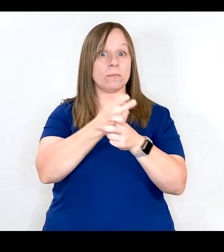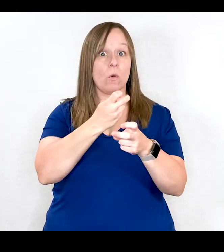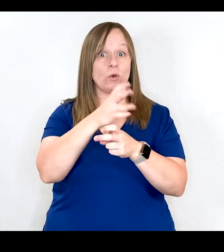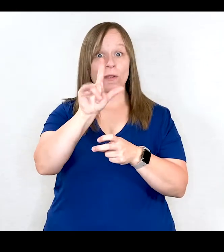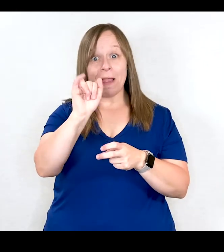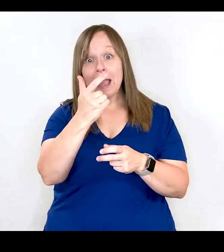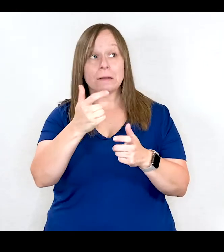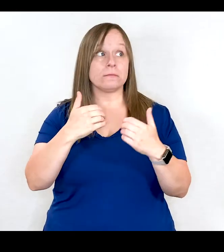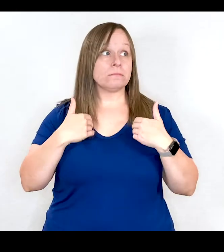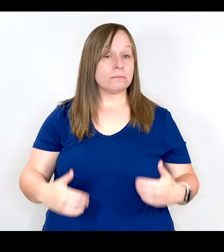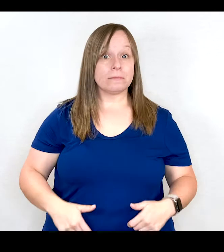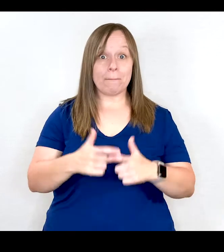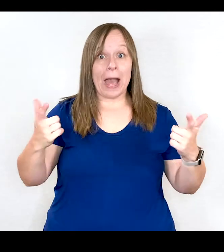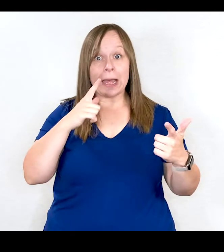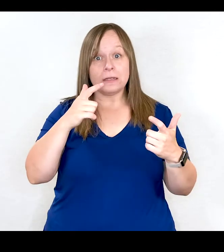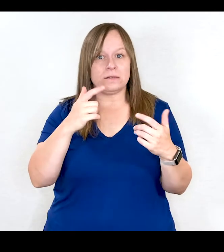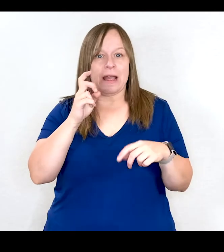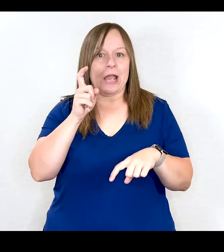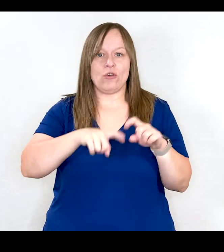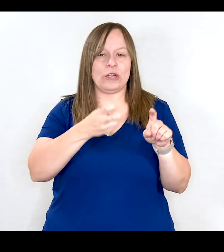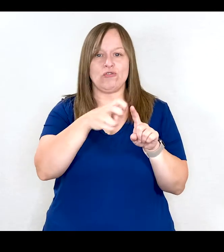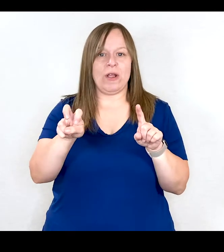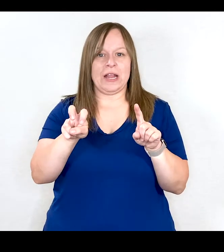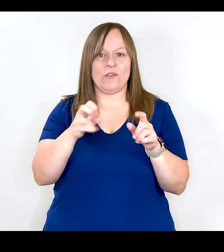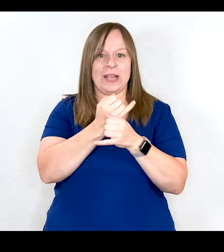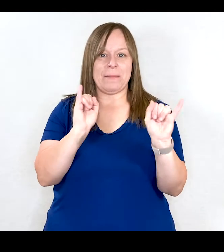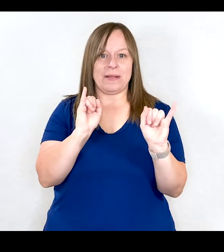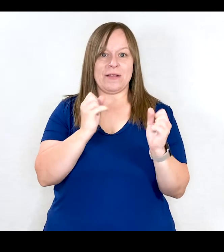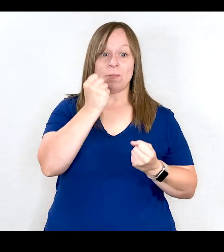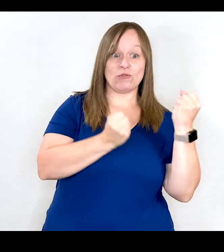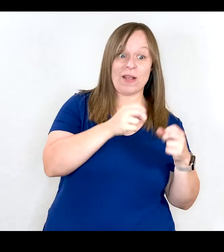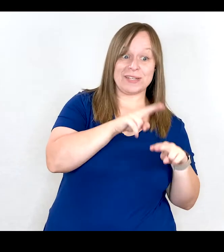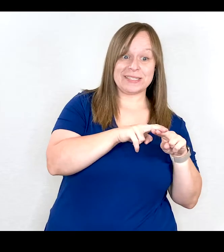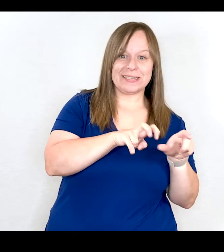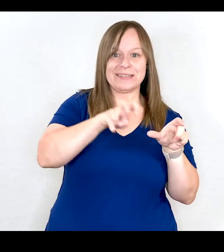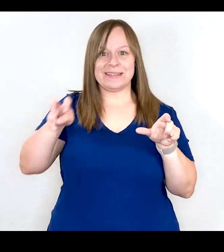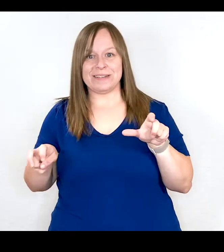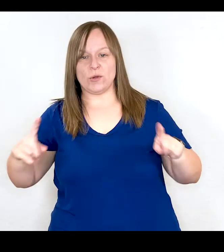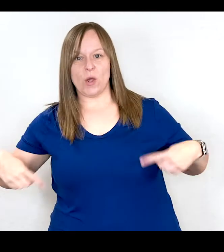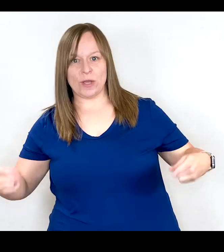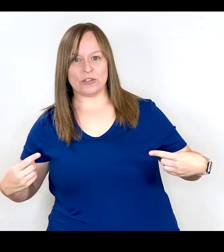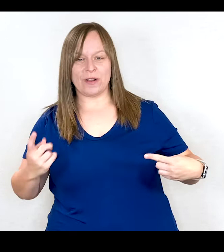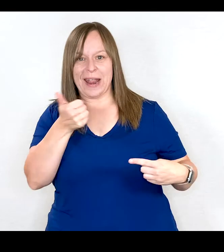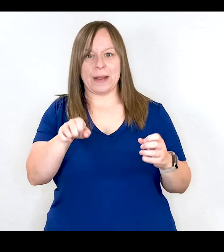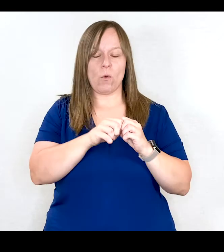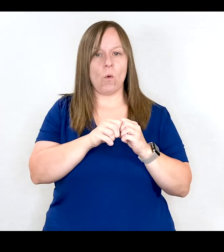biggest bone in your body. And because of my injury, I couldn't transfer independently from my driver seat back to my wheelchair.